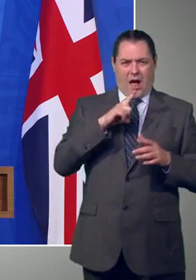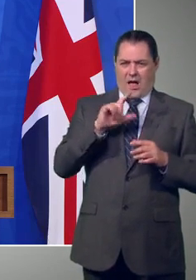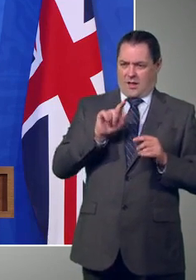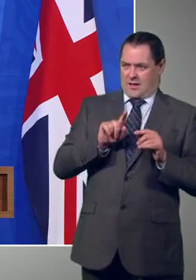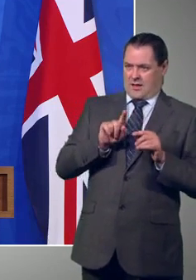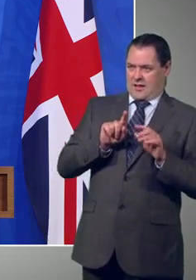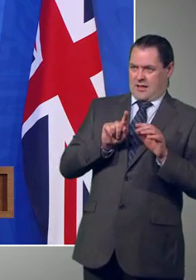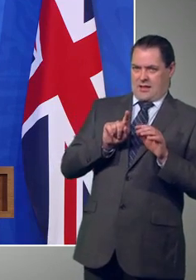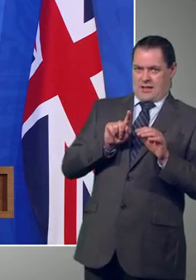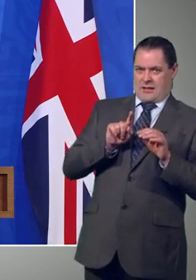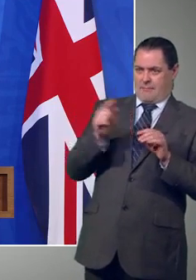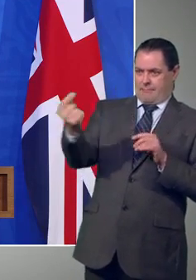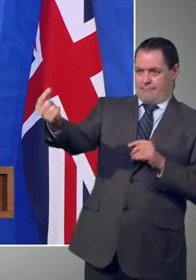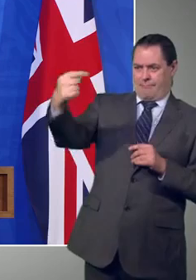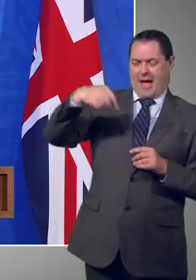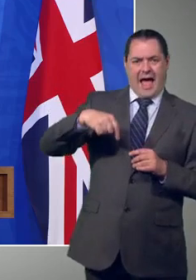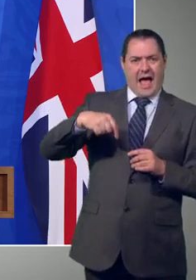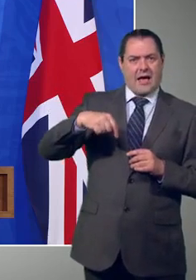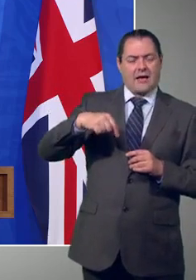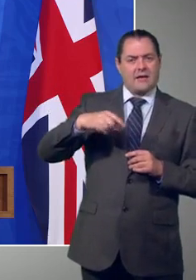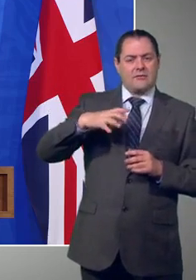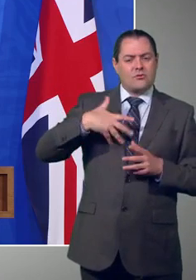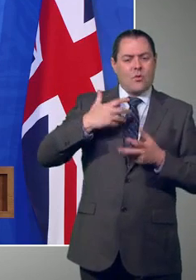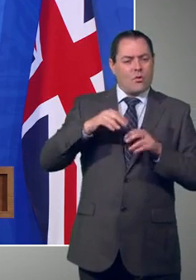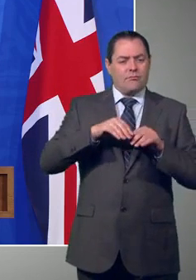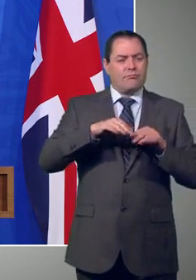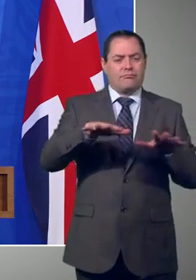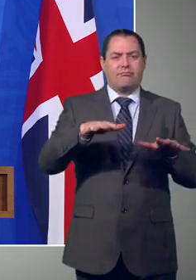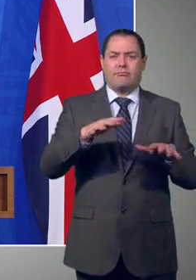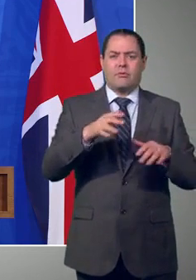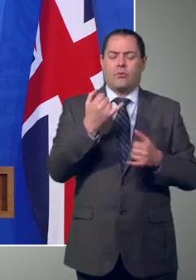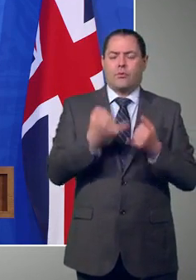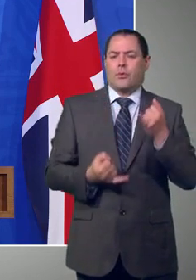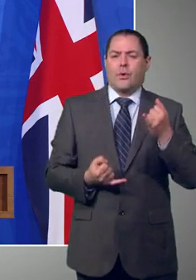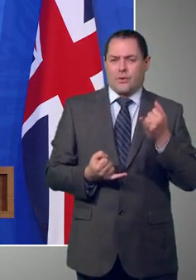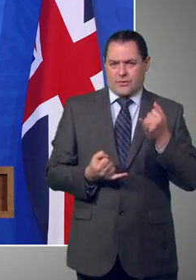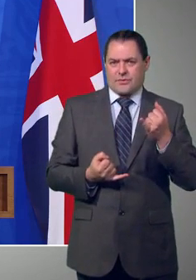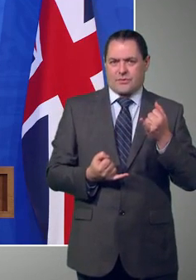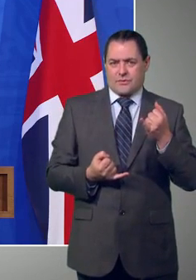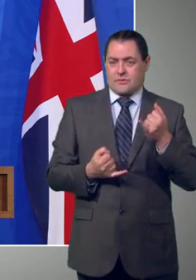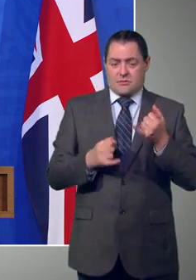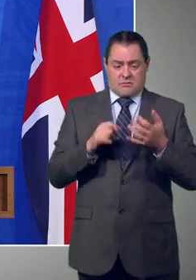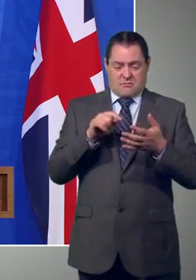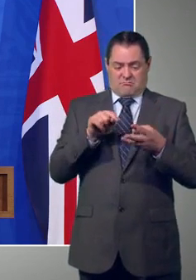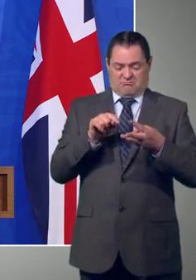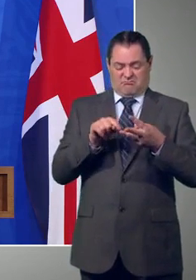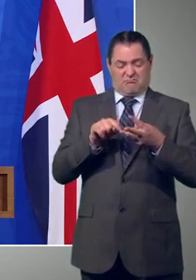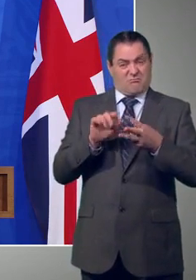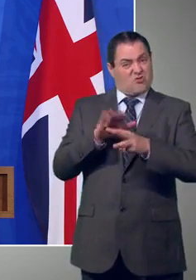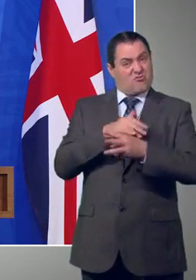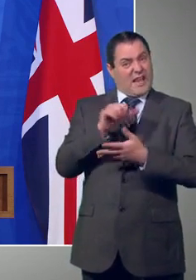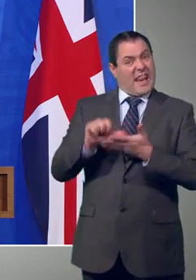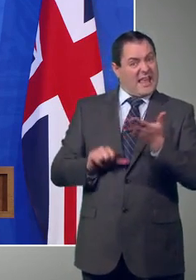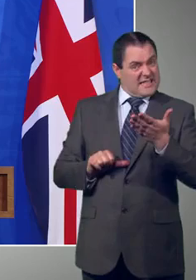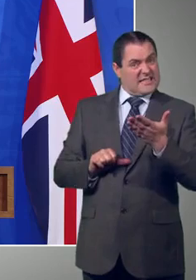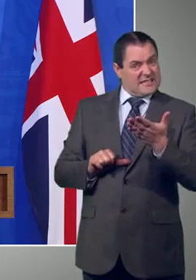that we don't see a big increase in the number of cases coming from any of the green list countries, but at the